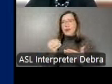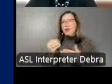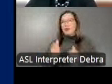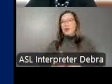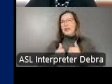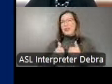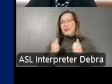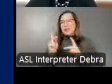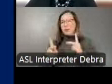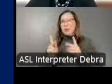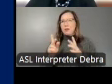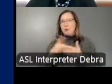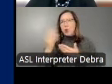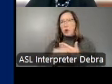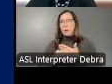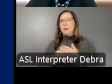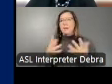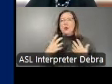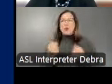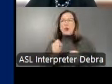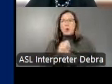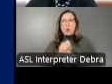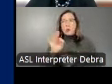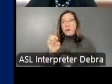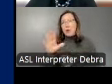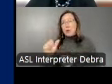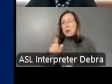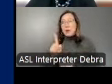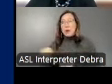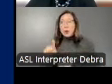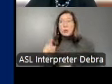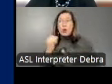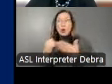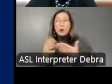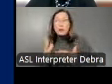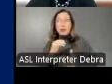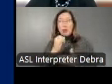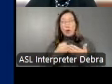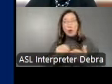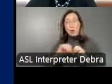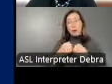work with FEMA to ensure that the needs of artists and arts organizations are addressed in disasters,